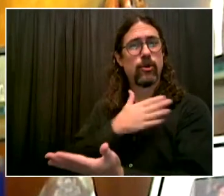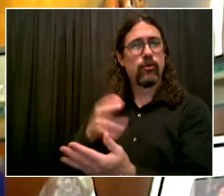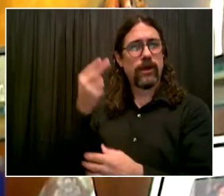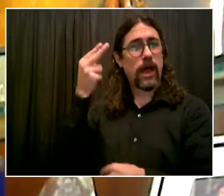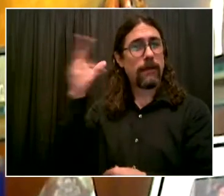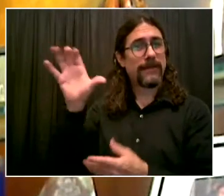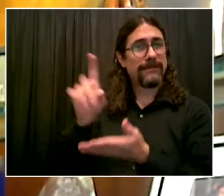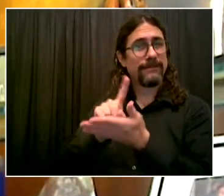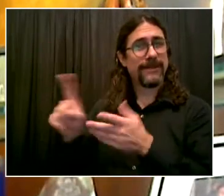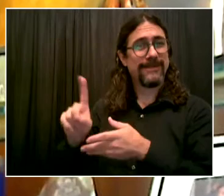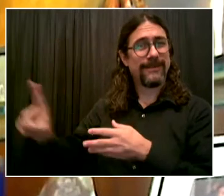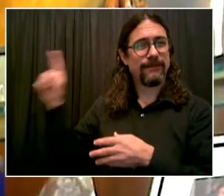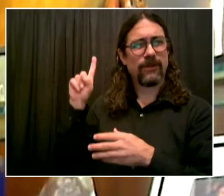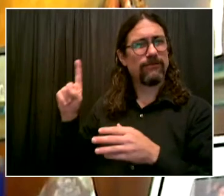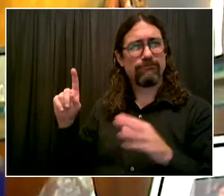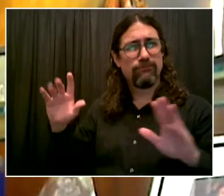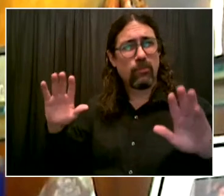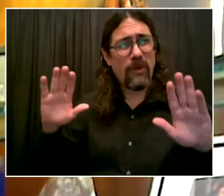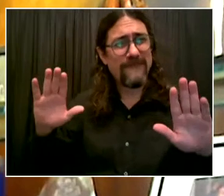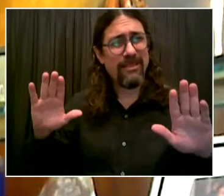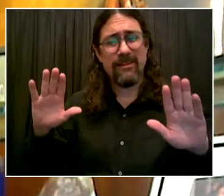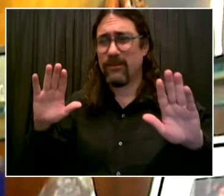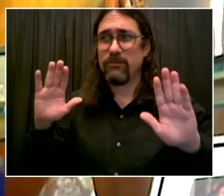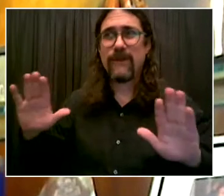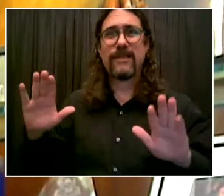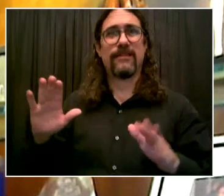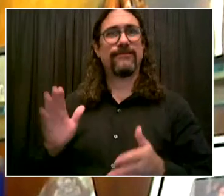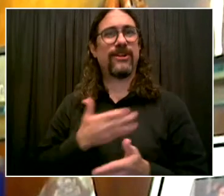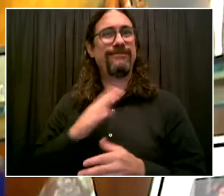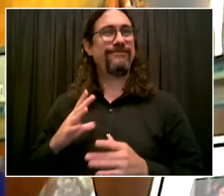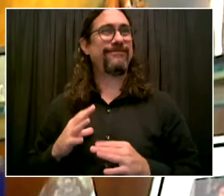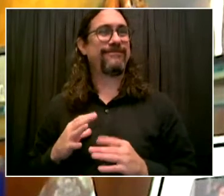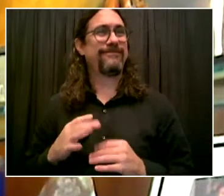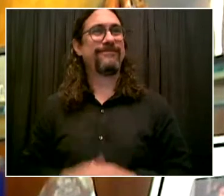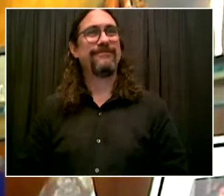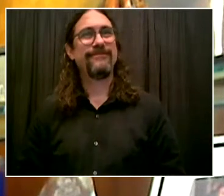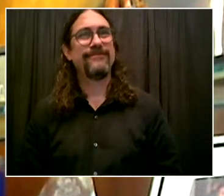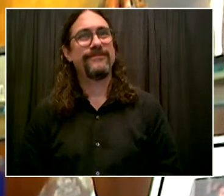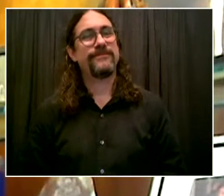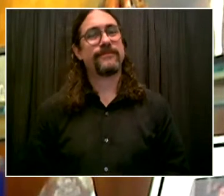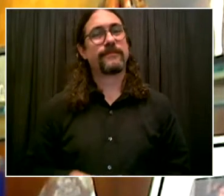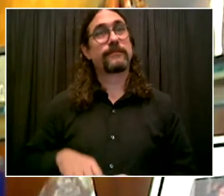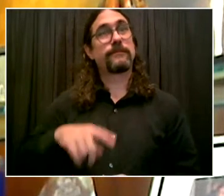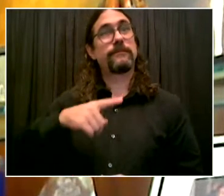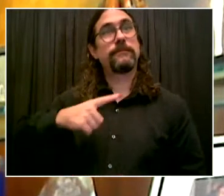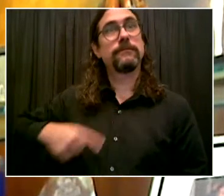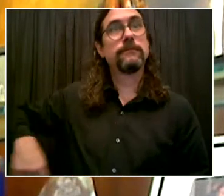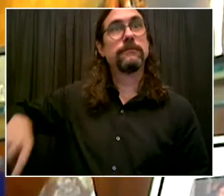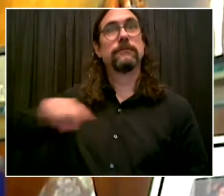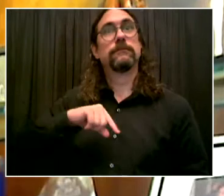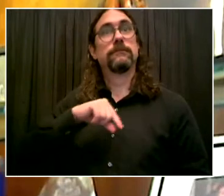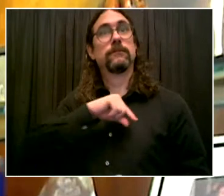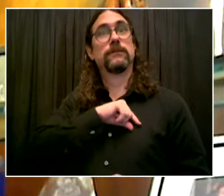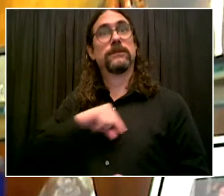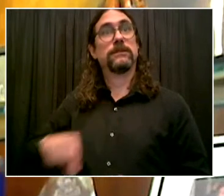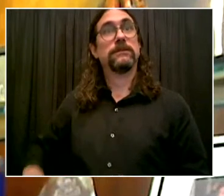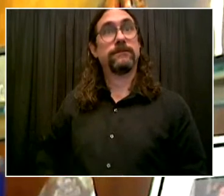I WANT TO THANK YOU FOR THAT. IT WAS AN AWESOME NIGHT. PREFERABLY